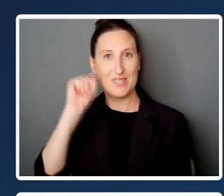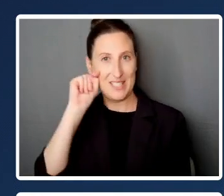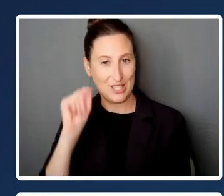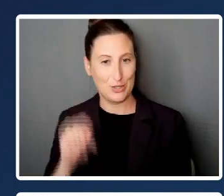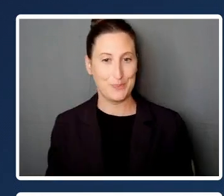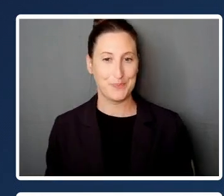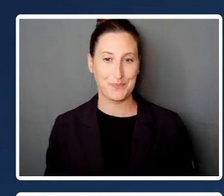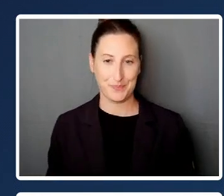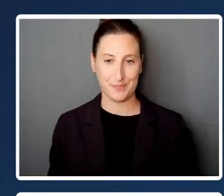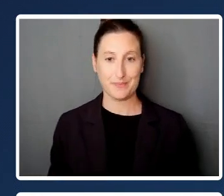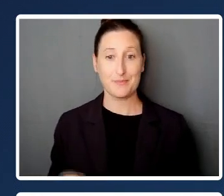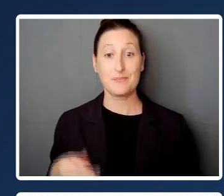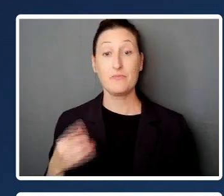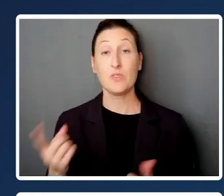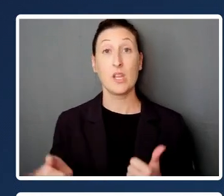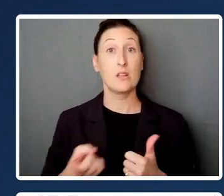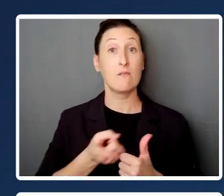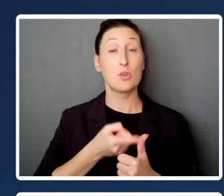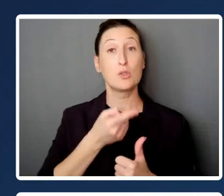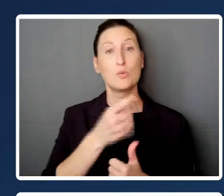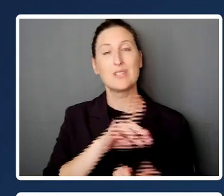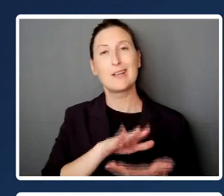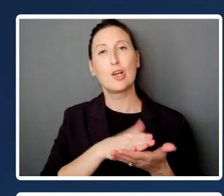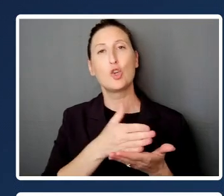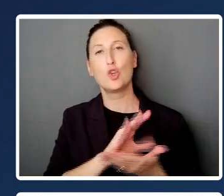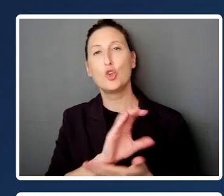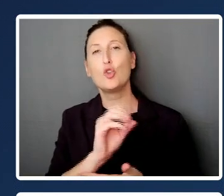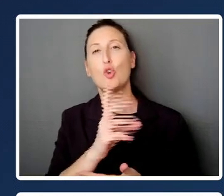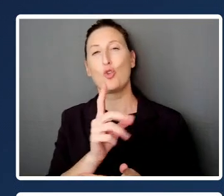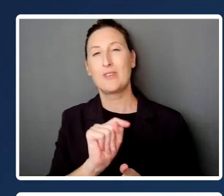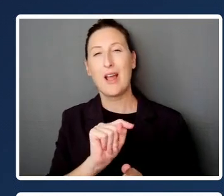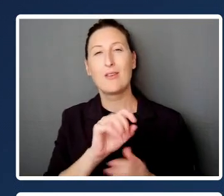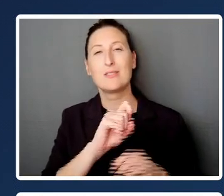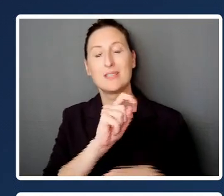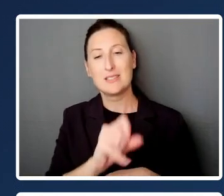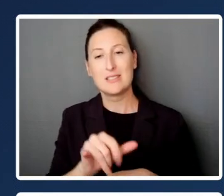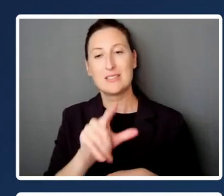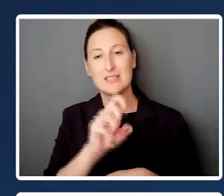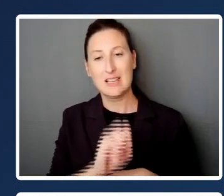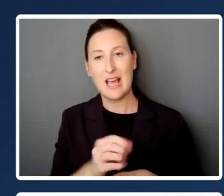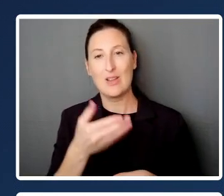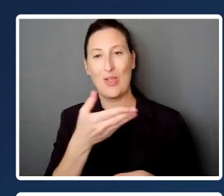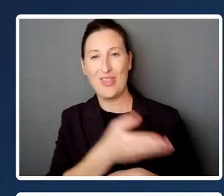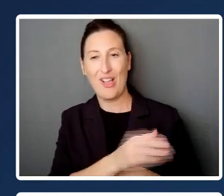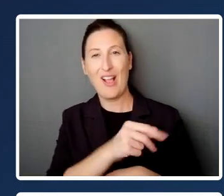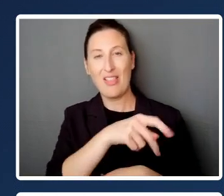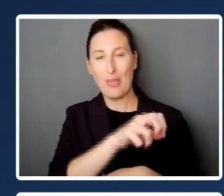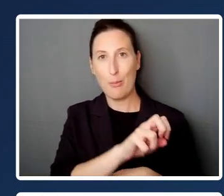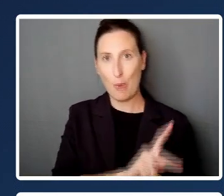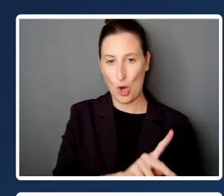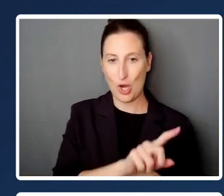And then our last one actually was Imani Catering as well. And then Martha's Table provided produce